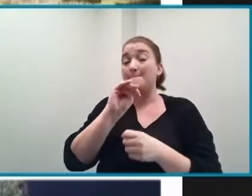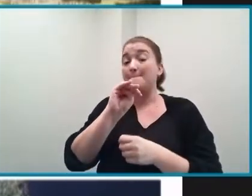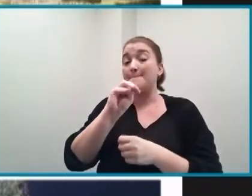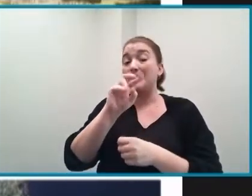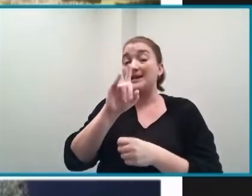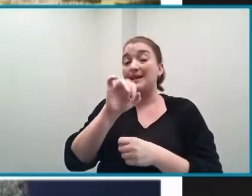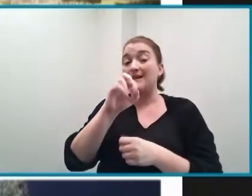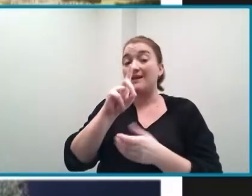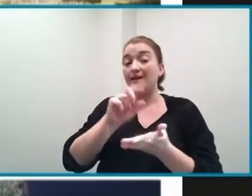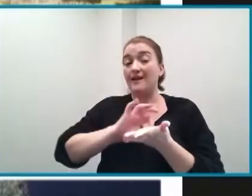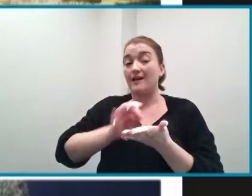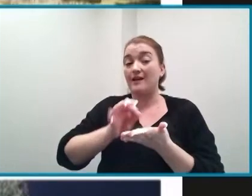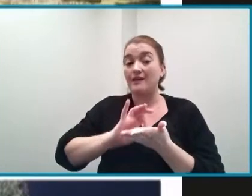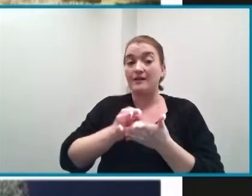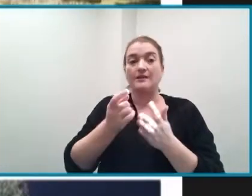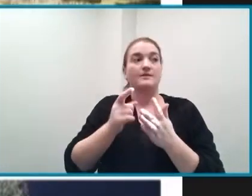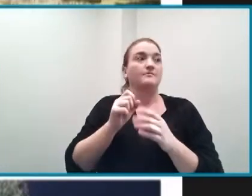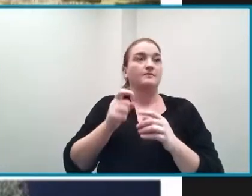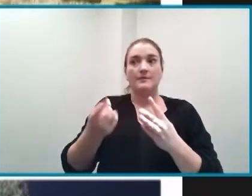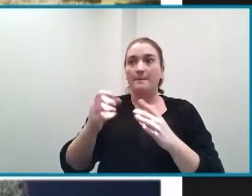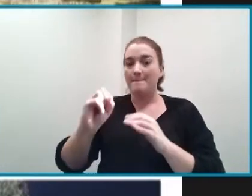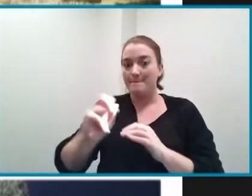our people, including service members. Um,